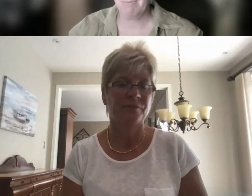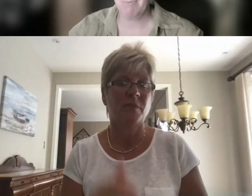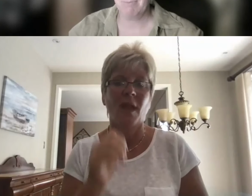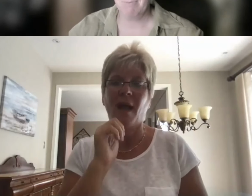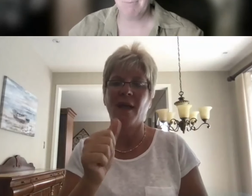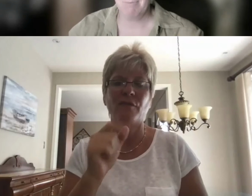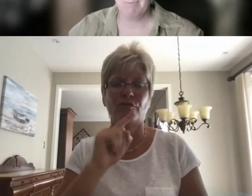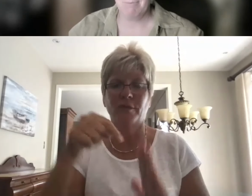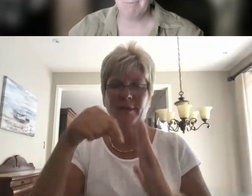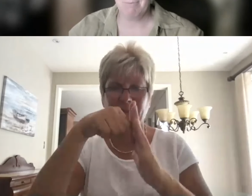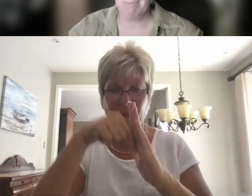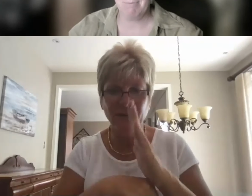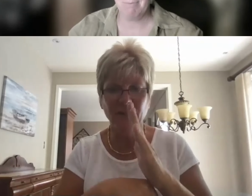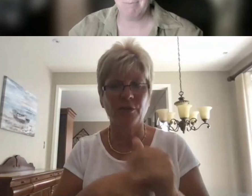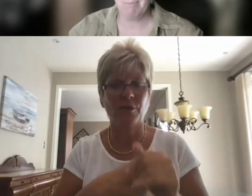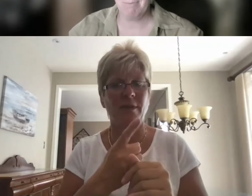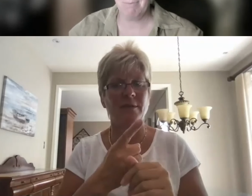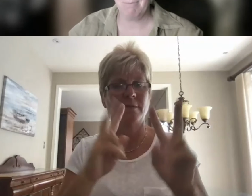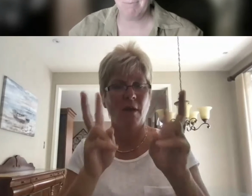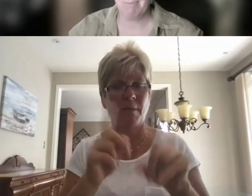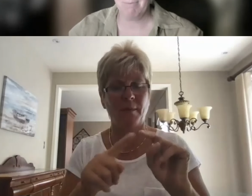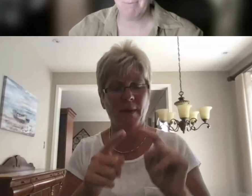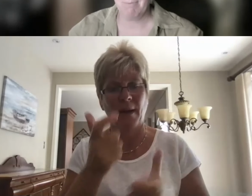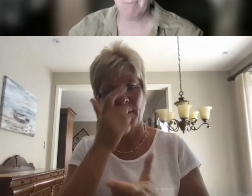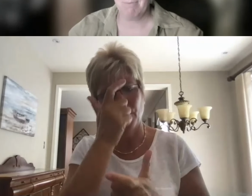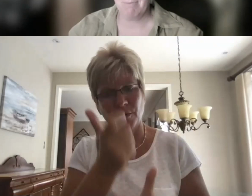but I was interested just in the work I'm doing